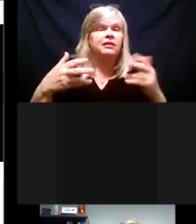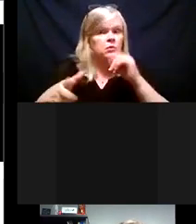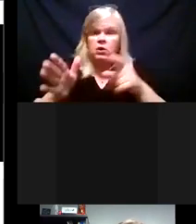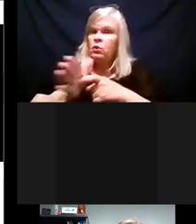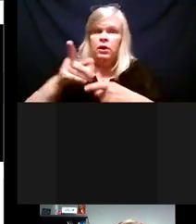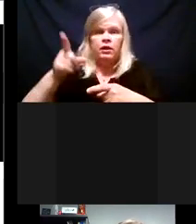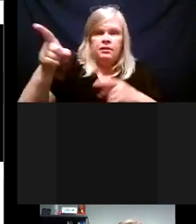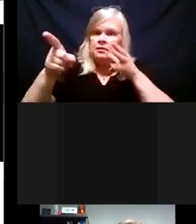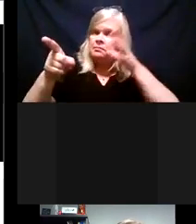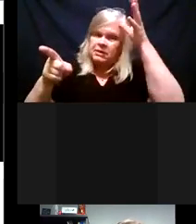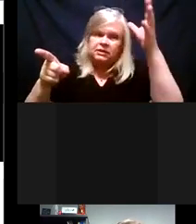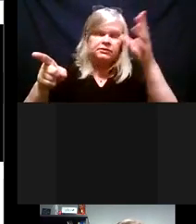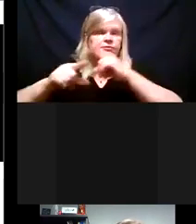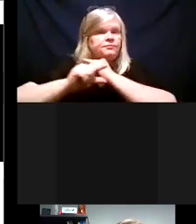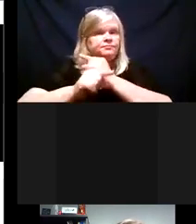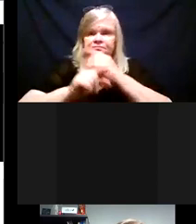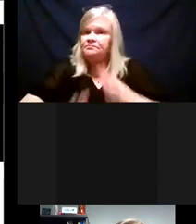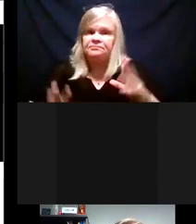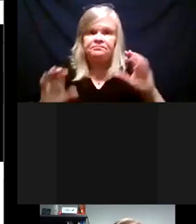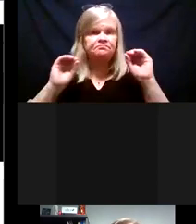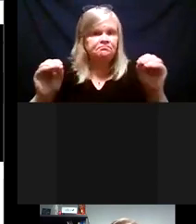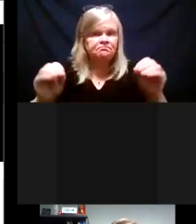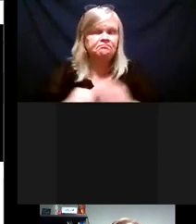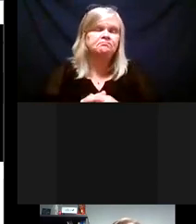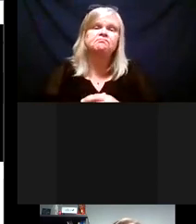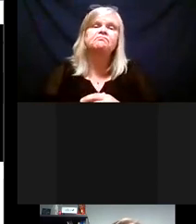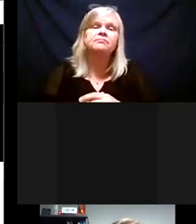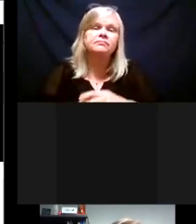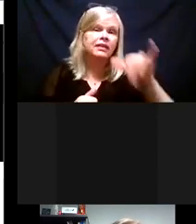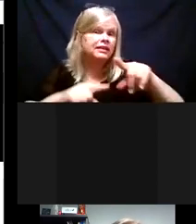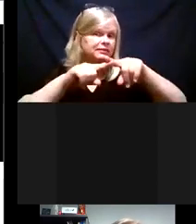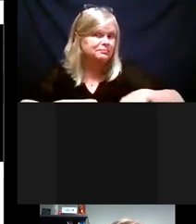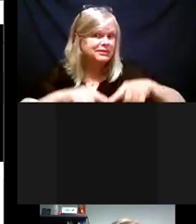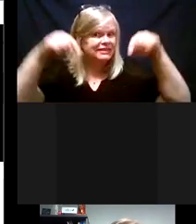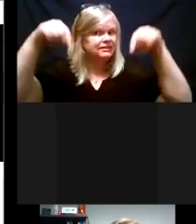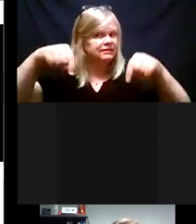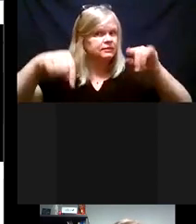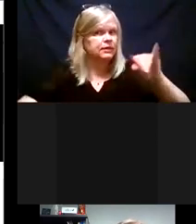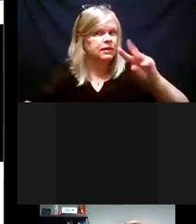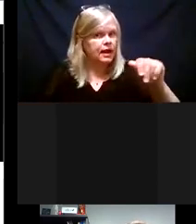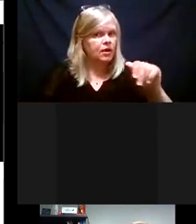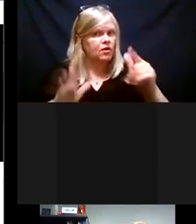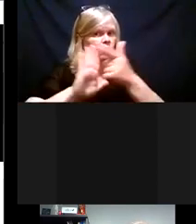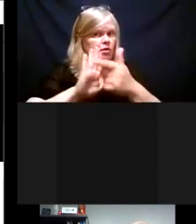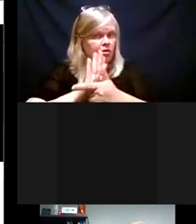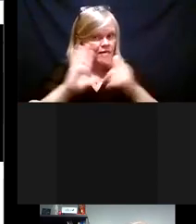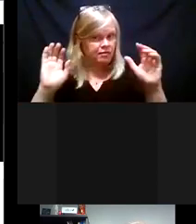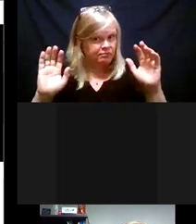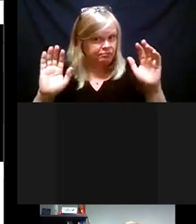GUARDIAN TO SIGN, AS WELL. THAT'S BASED ON IOWA LAW, HOWEVER. IT DOESN'T TAKE INTO